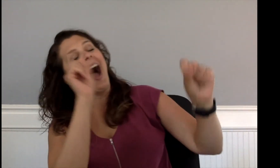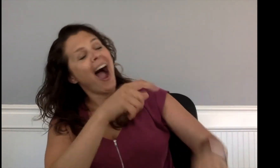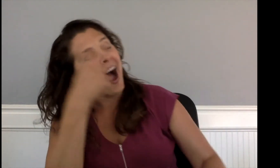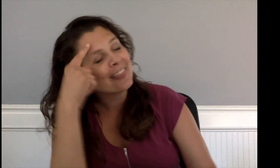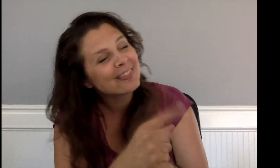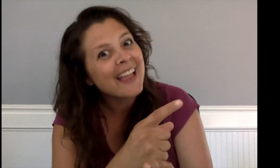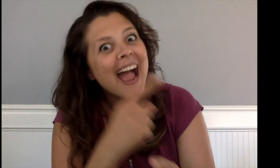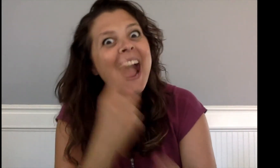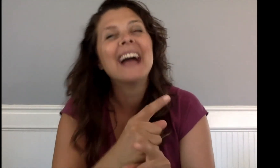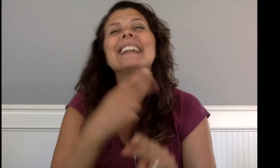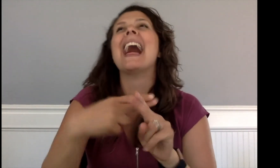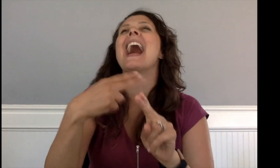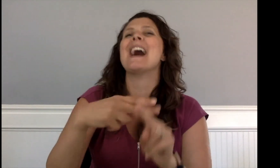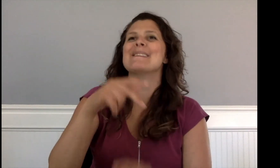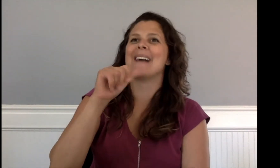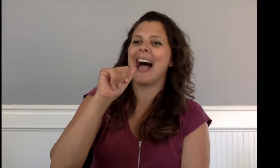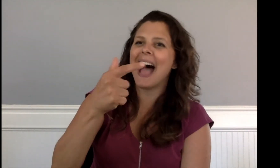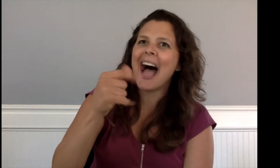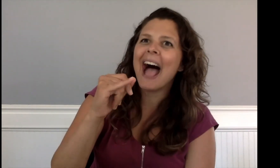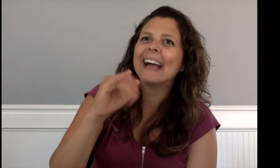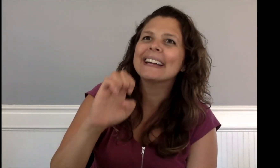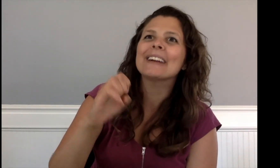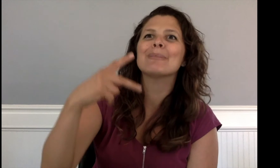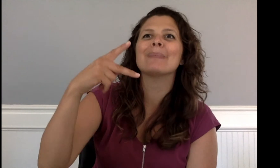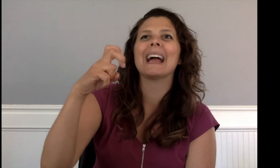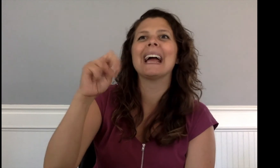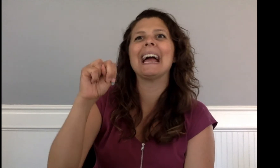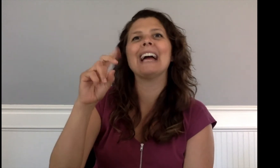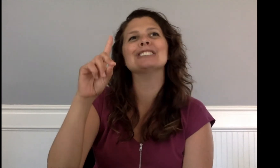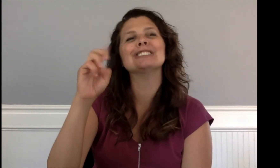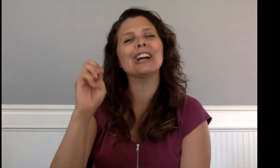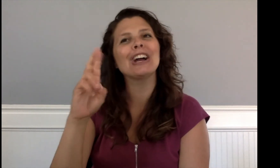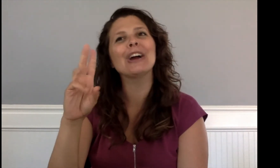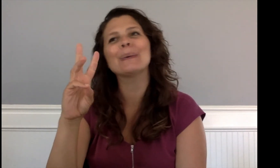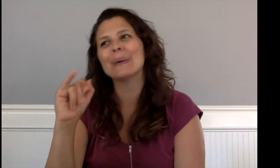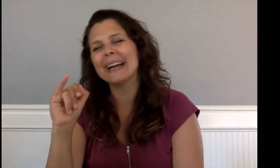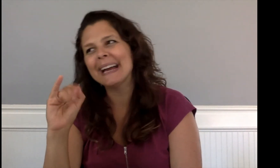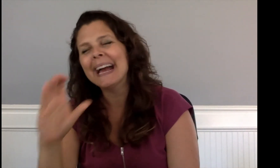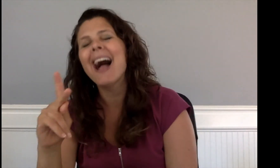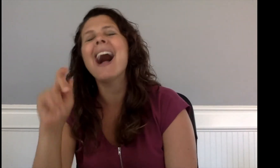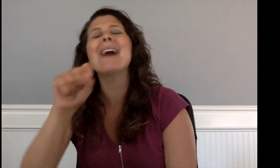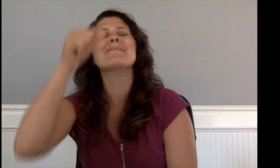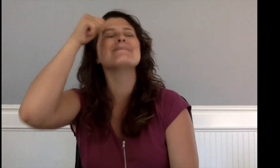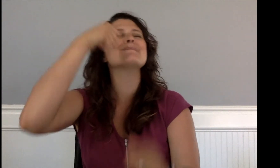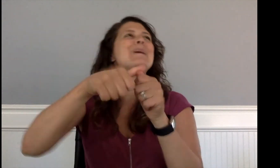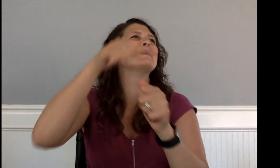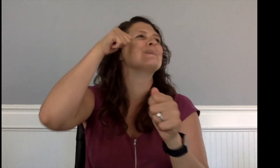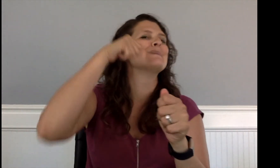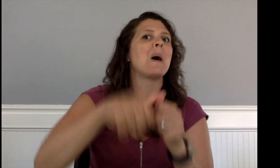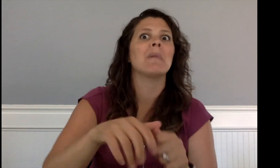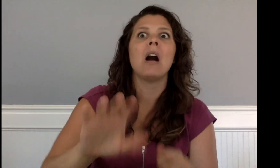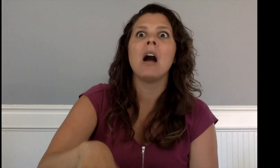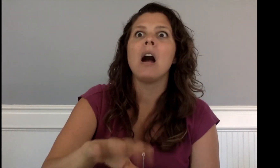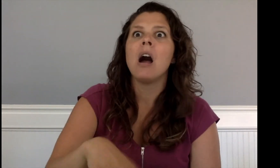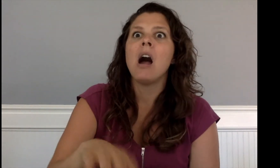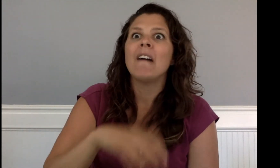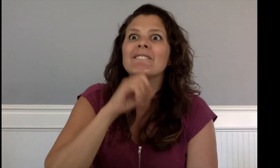"That was her name!" Grandma Tickler nodded. "Aggie Penderwick."